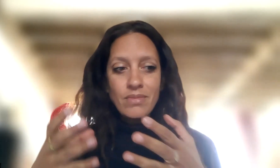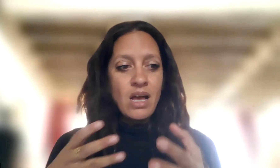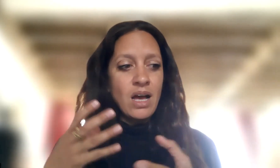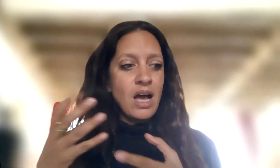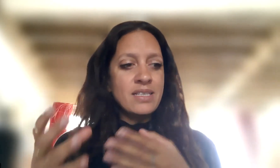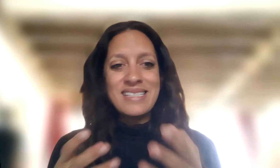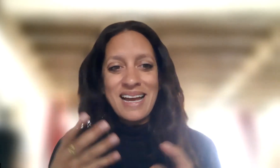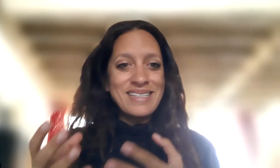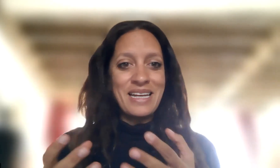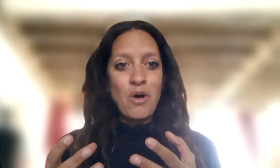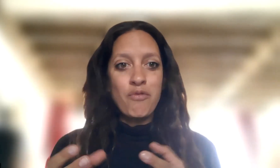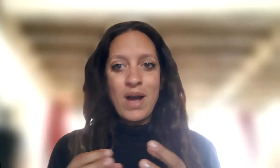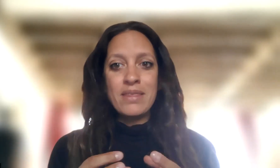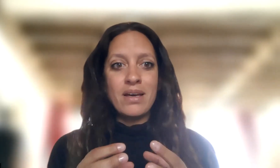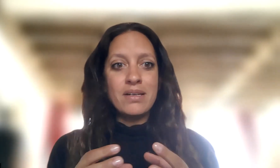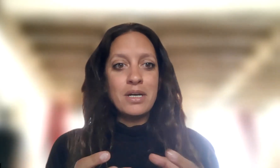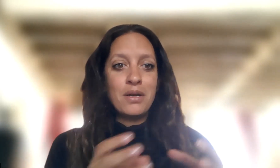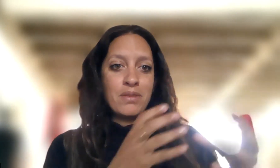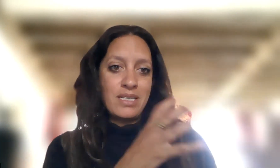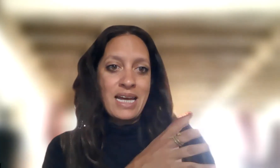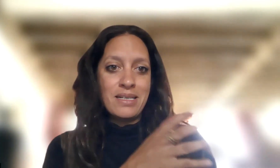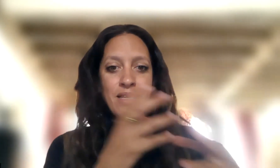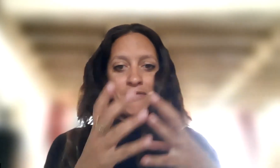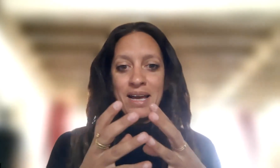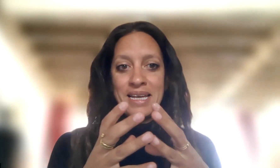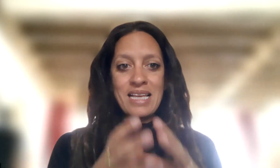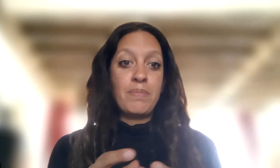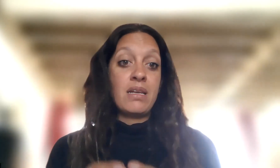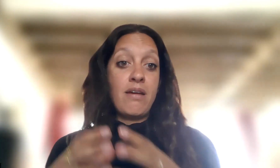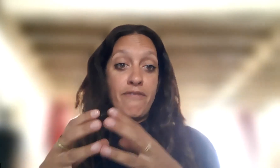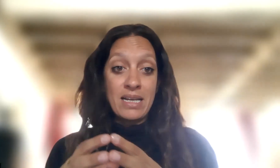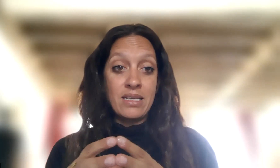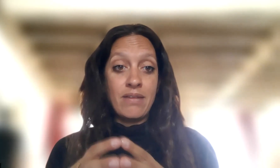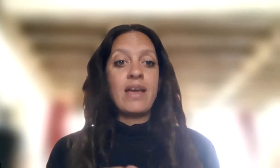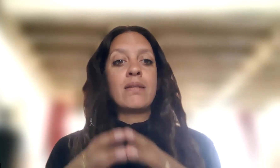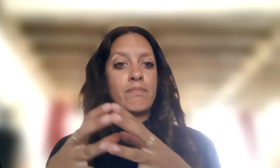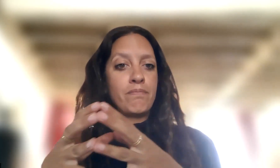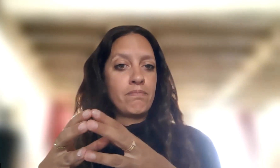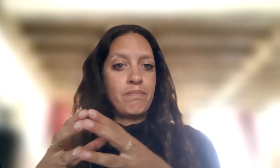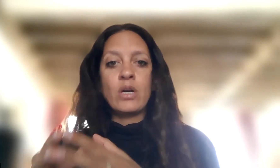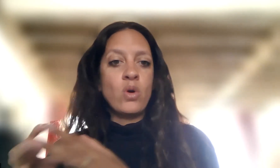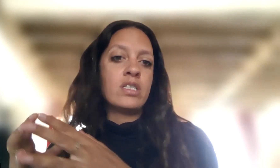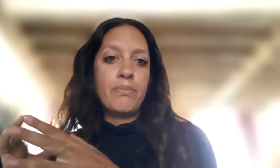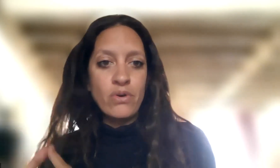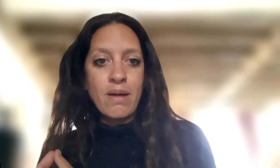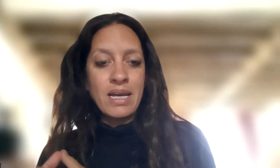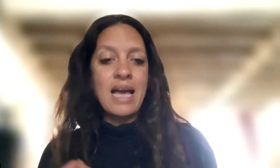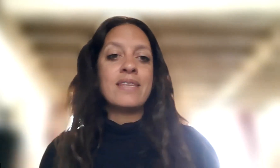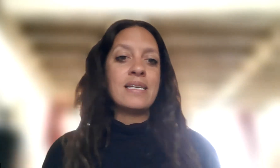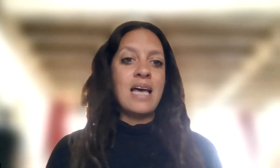basically the back end, it is -- so what happens at the end. Which is really the monitoring and the understanding